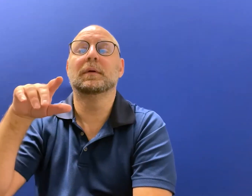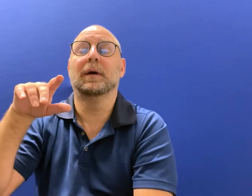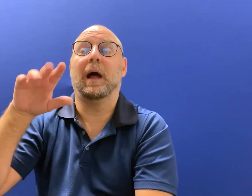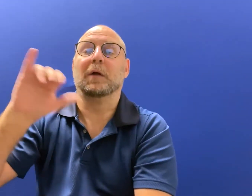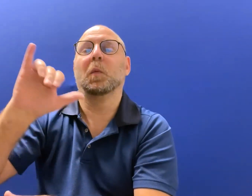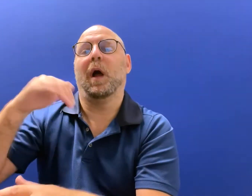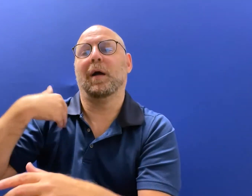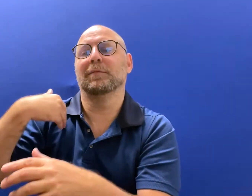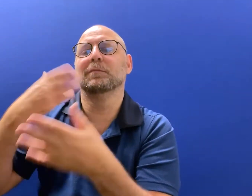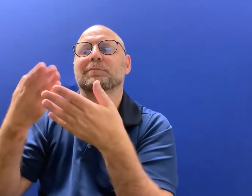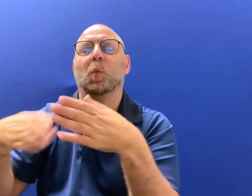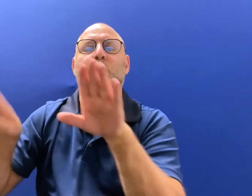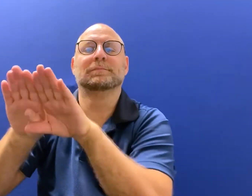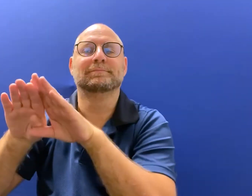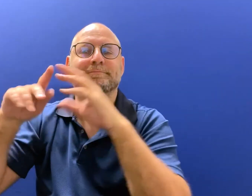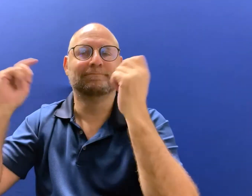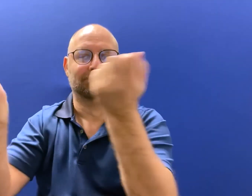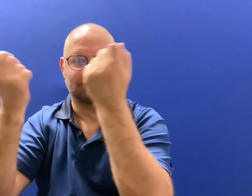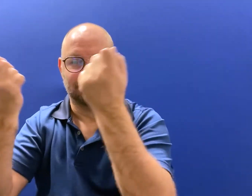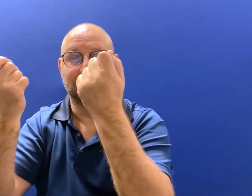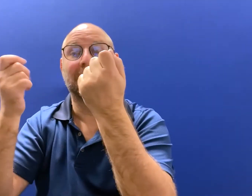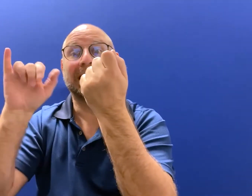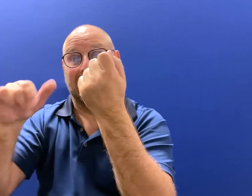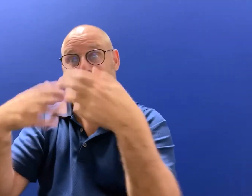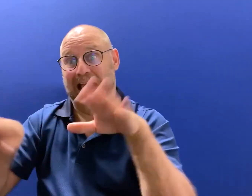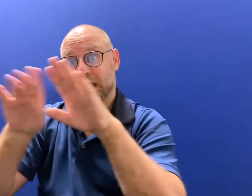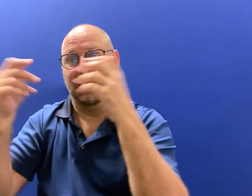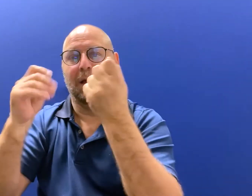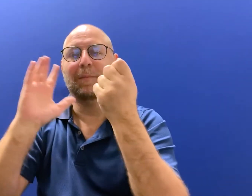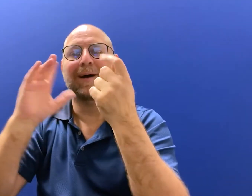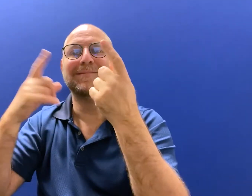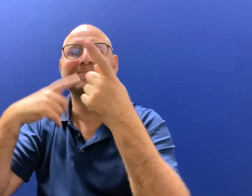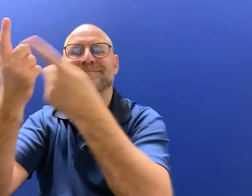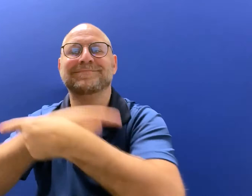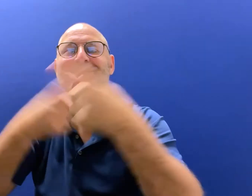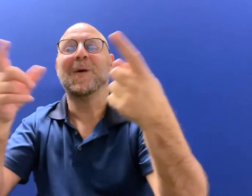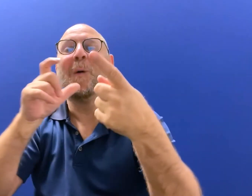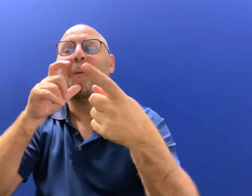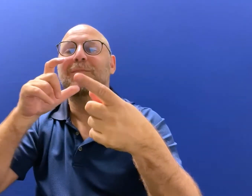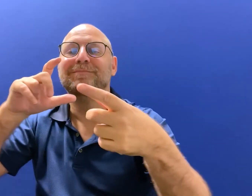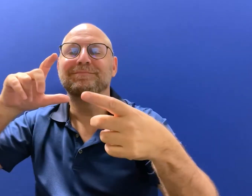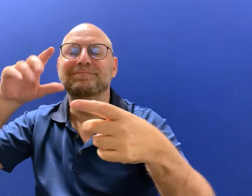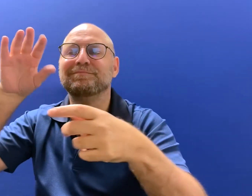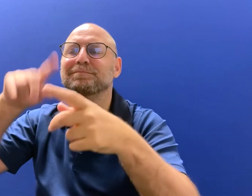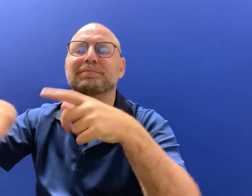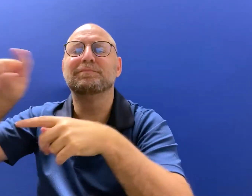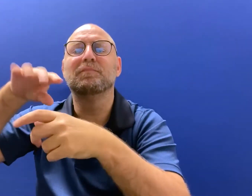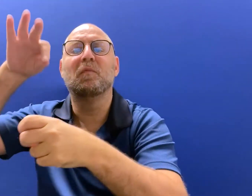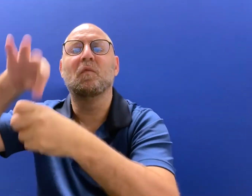We also have closing ceremonies and at the ceremony, we announce where the next DQMO event will take place -